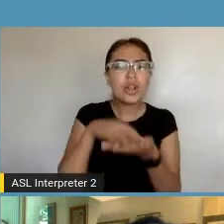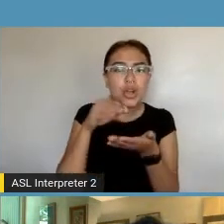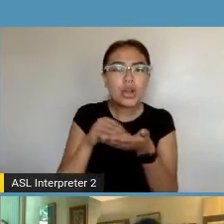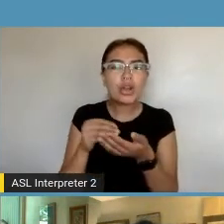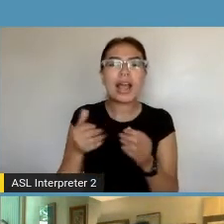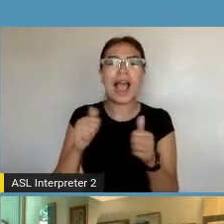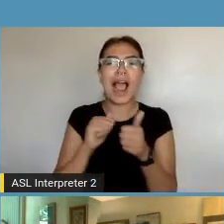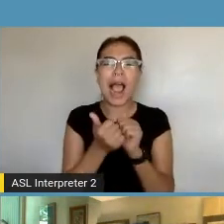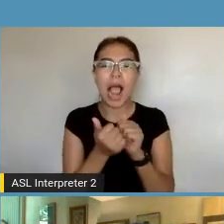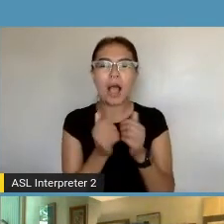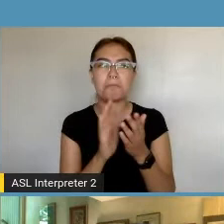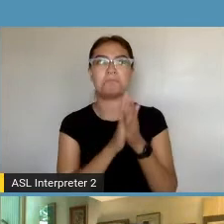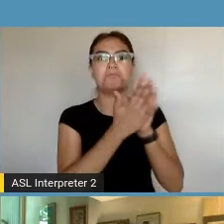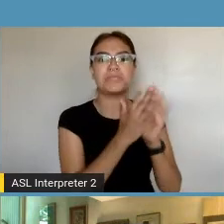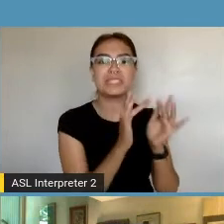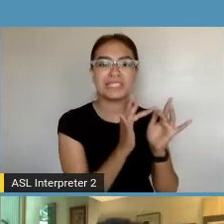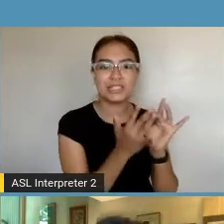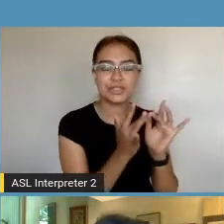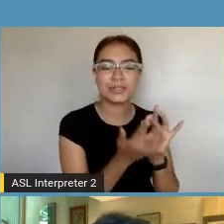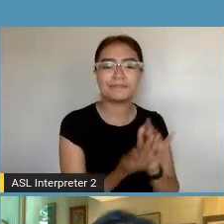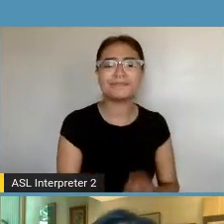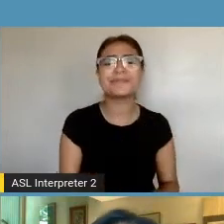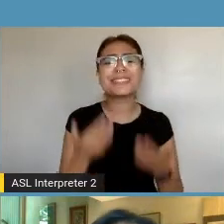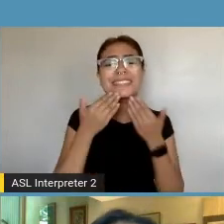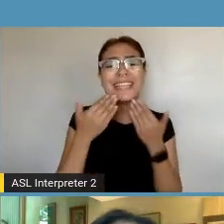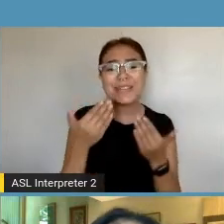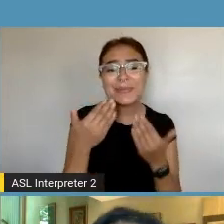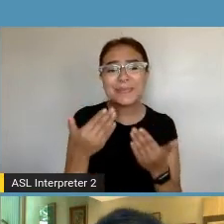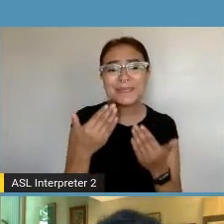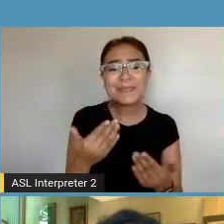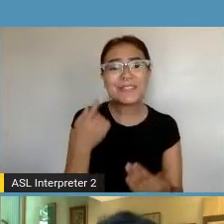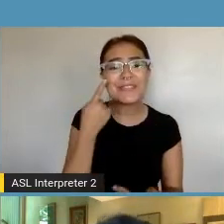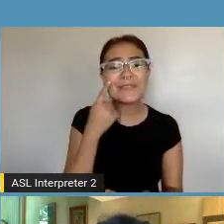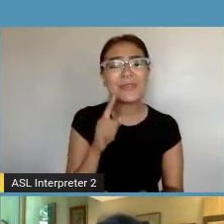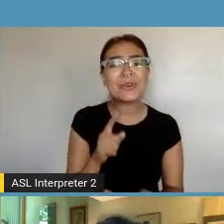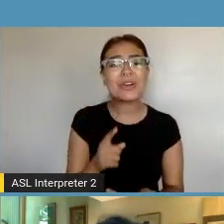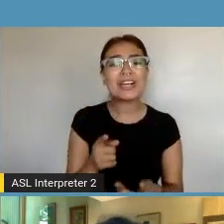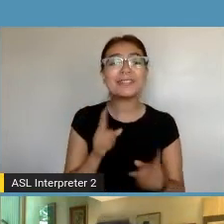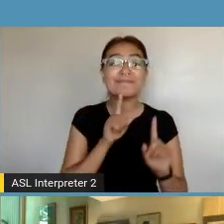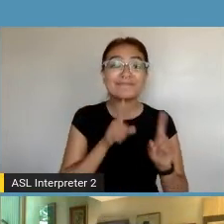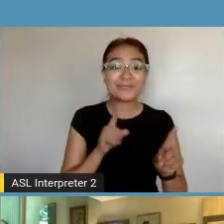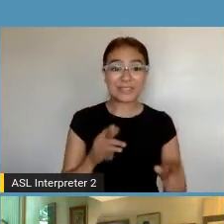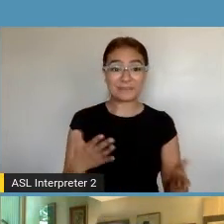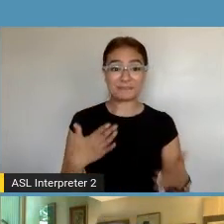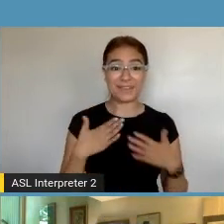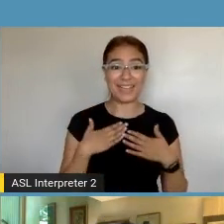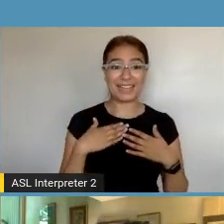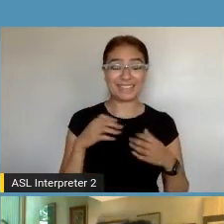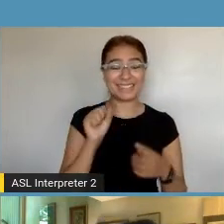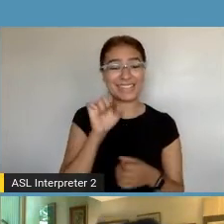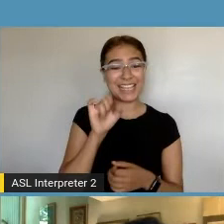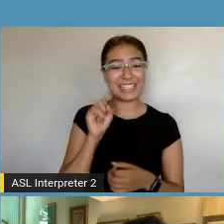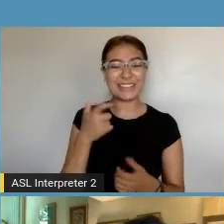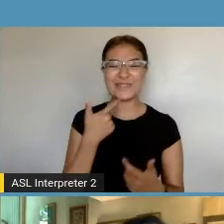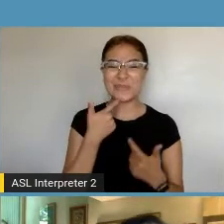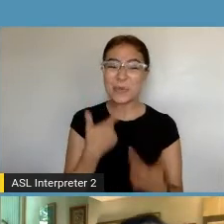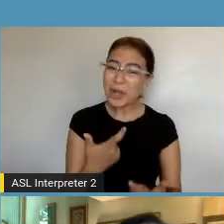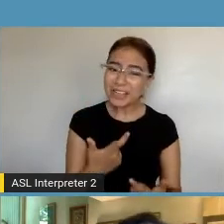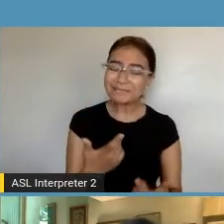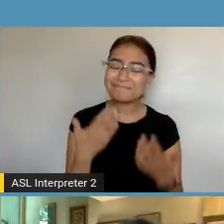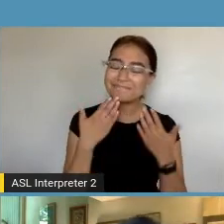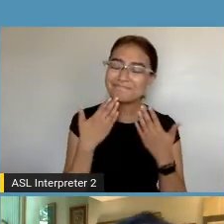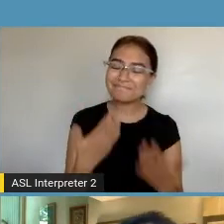being said I think is so much for attending my session and for watching. I again am here to